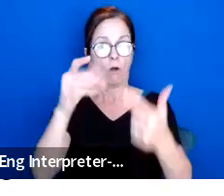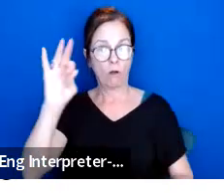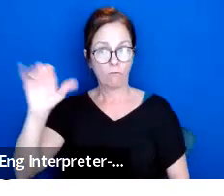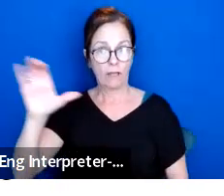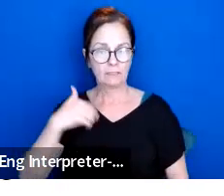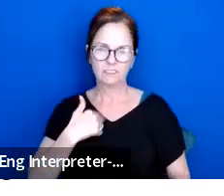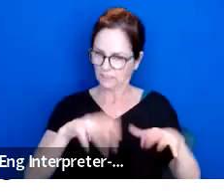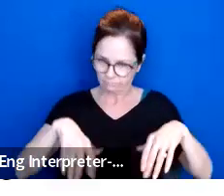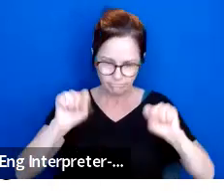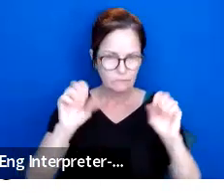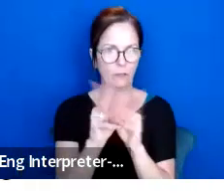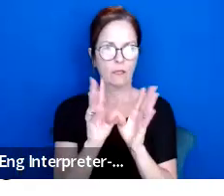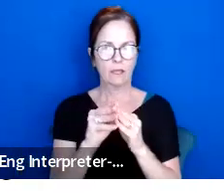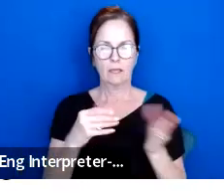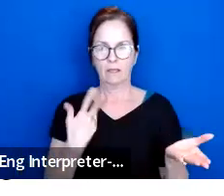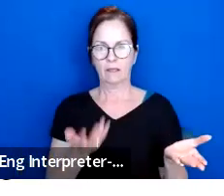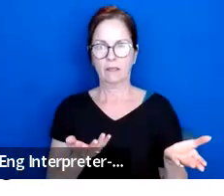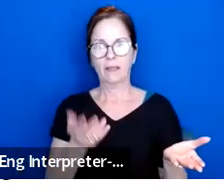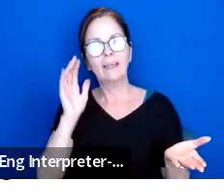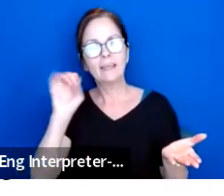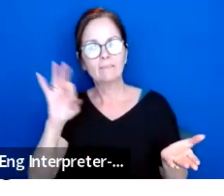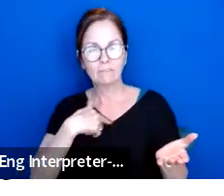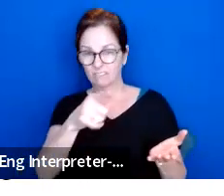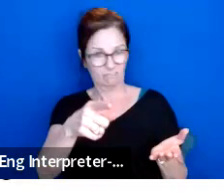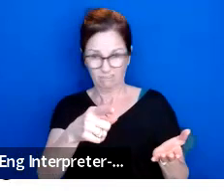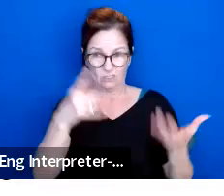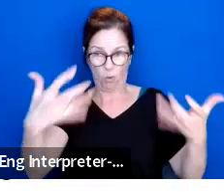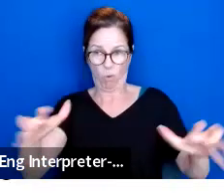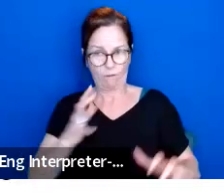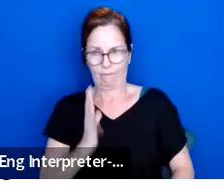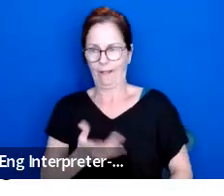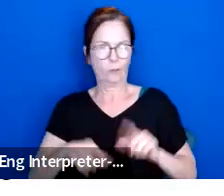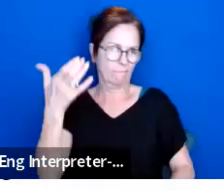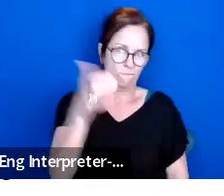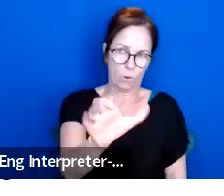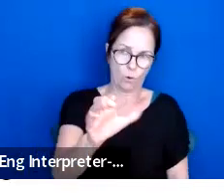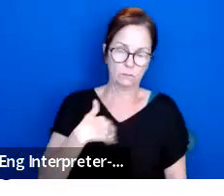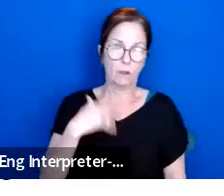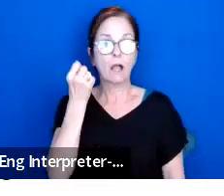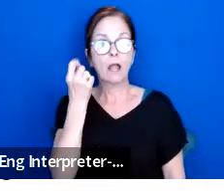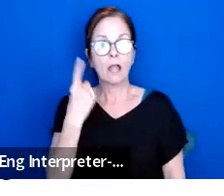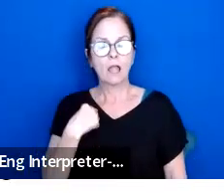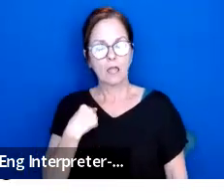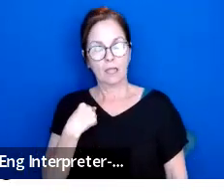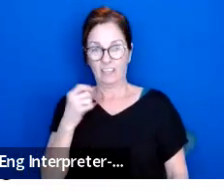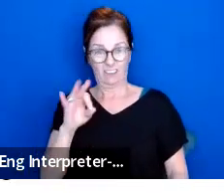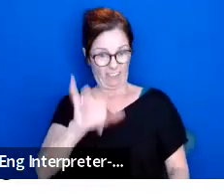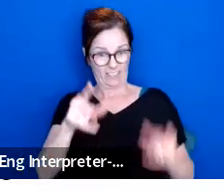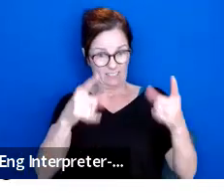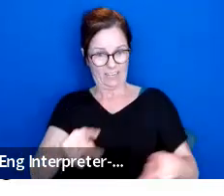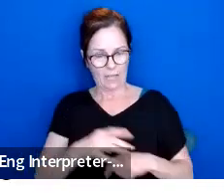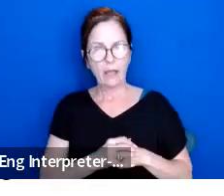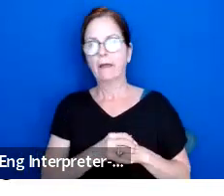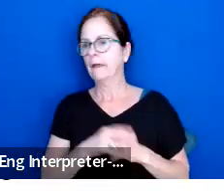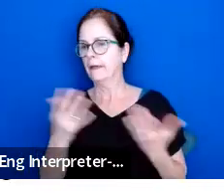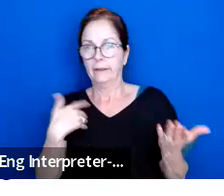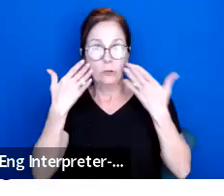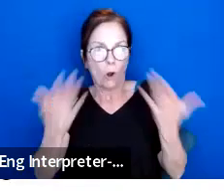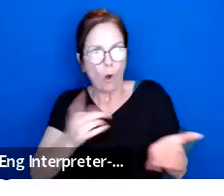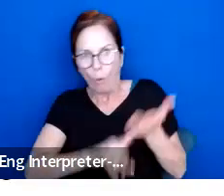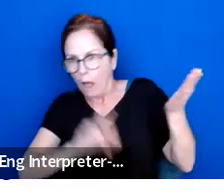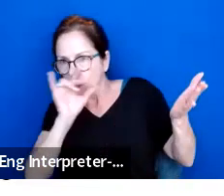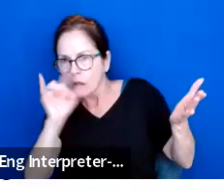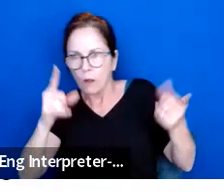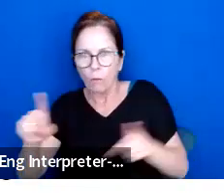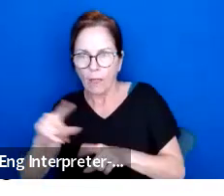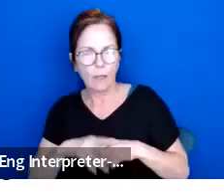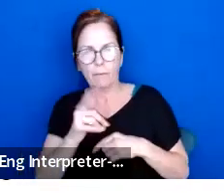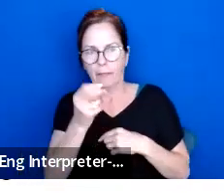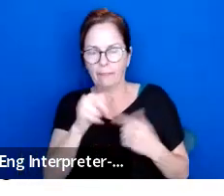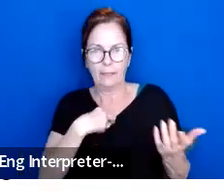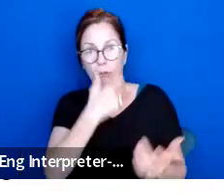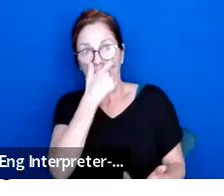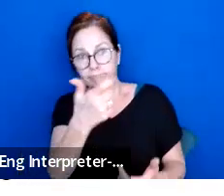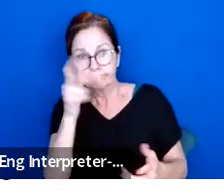They If it isn't mutually agreed upon, you can't force it. But it also means that as a reviewer, if you don't have answers and then you end up writing up your review because you didn't understand.